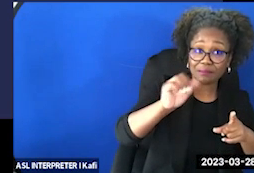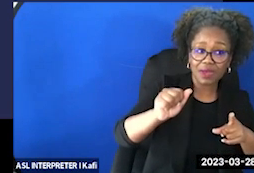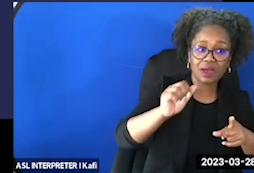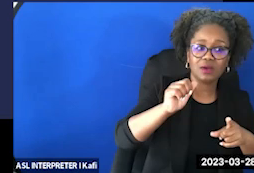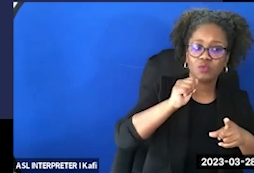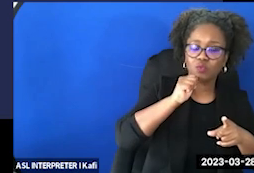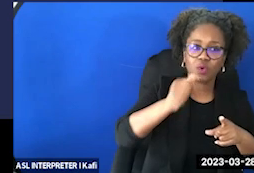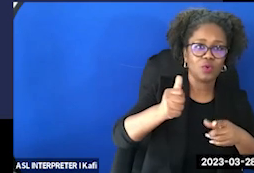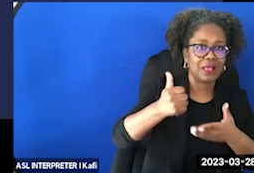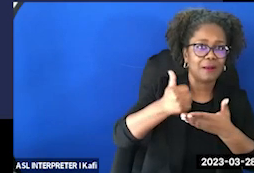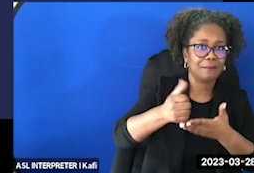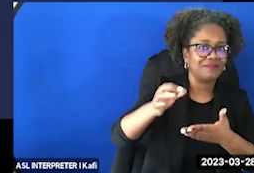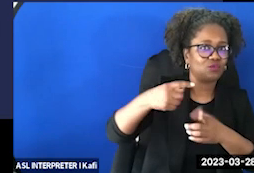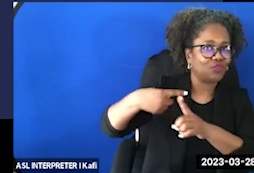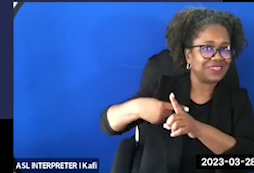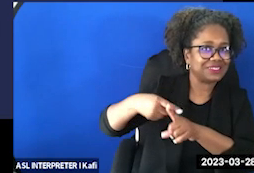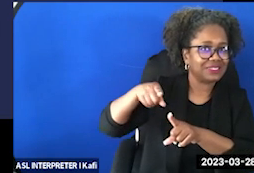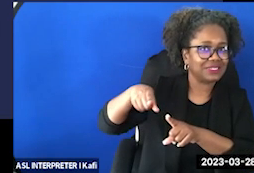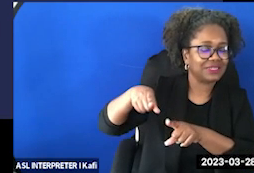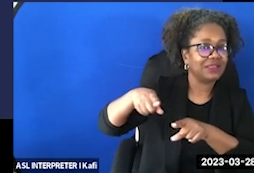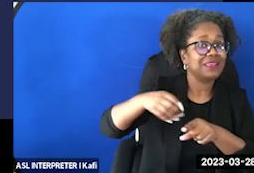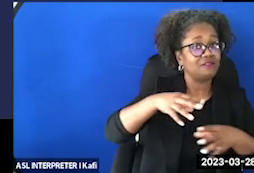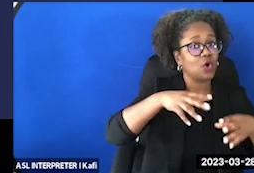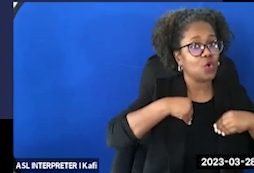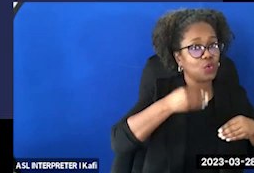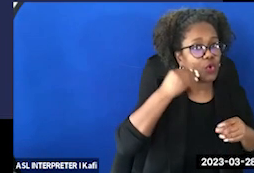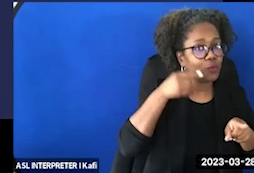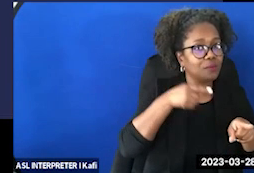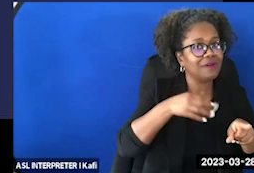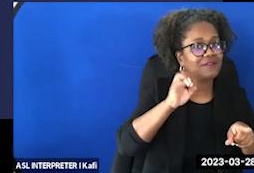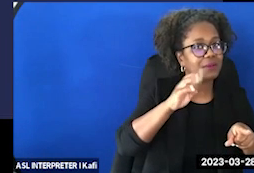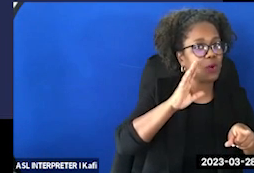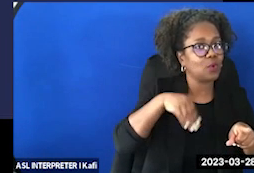Debbie Stine, Science & Technology Policy Academy: and this can be really rough if all of a sudden well like we just saw this happen in Kentucky.